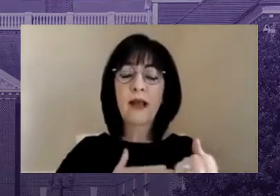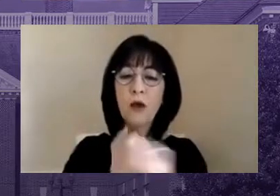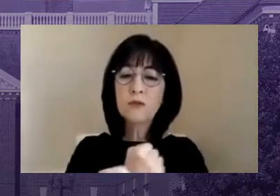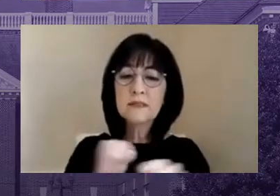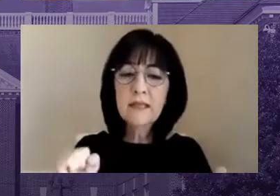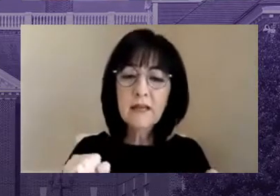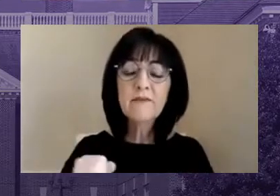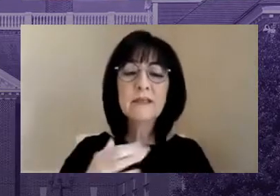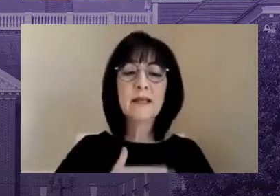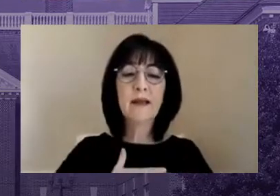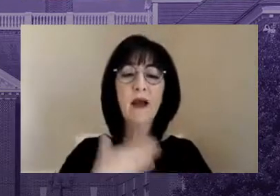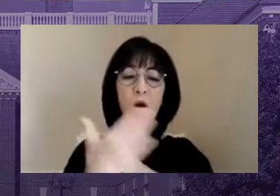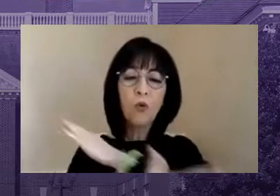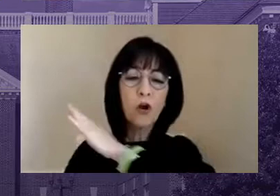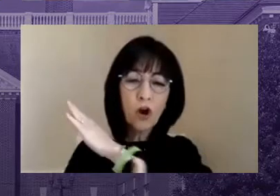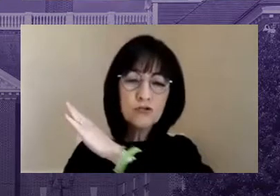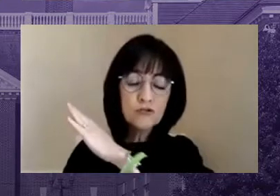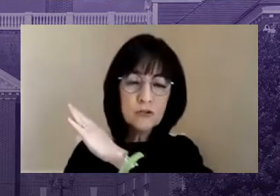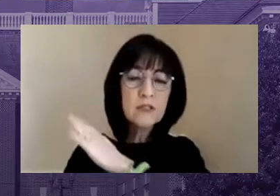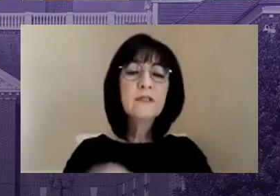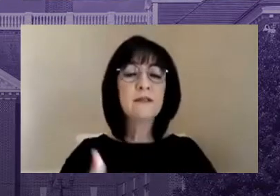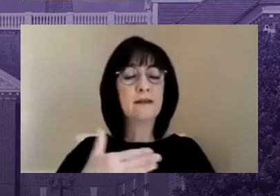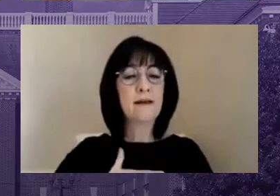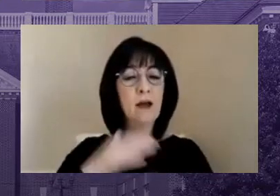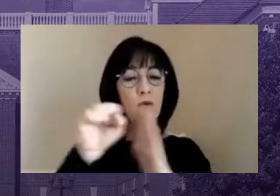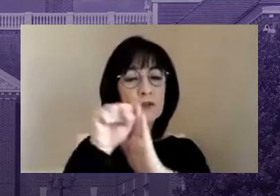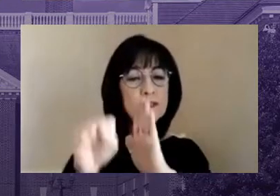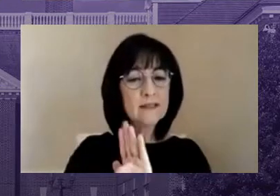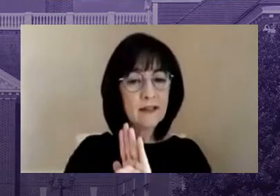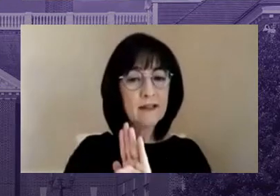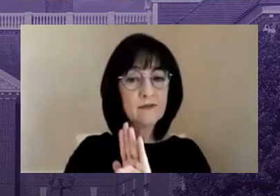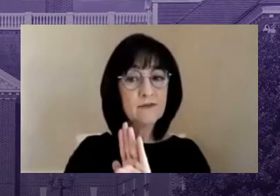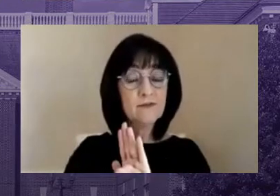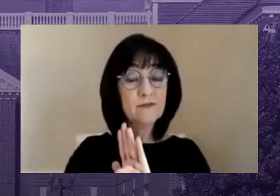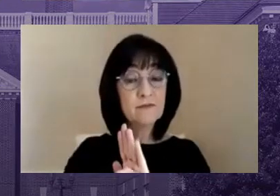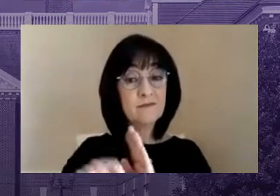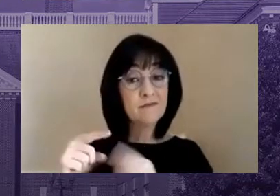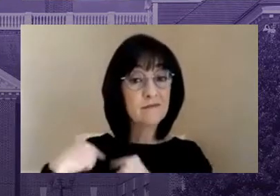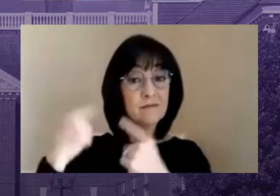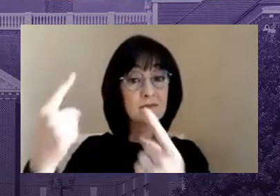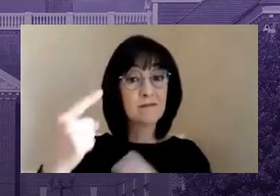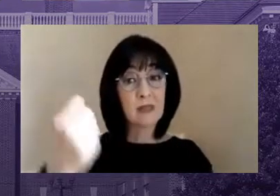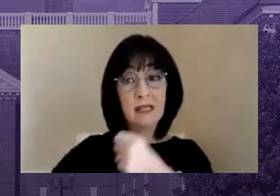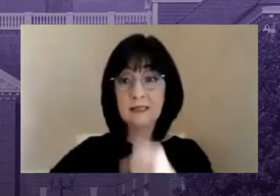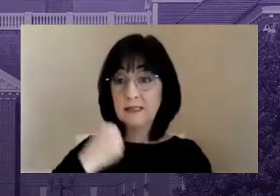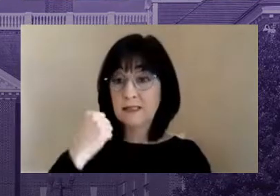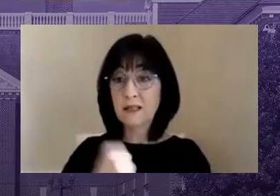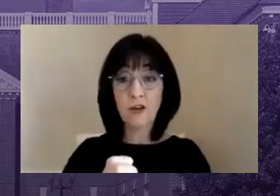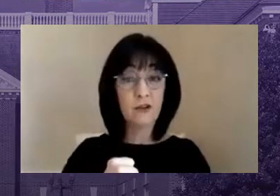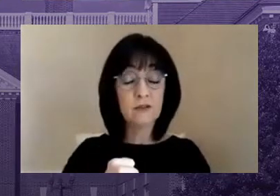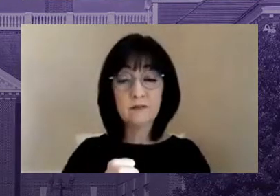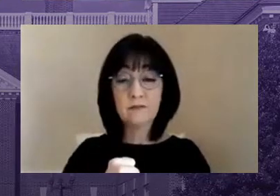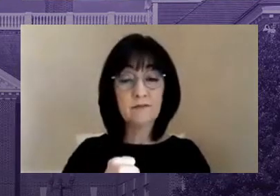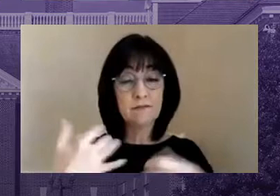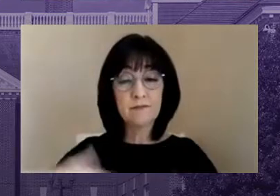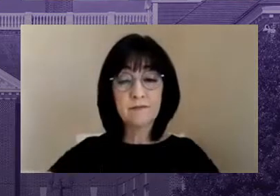our state. It has been an incredible year for both our military and our Delaware Army and Air